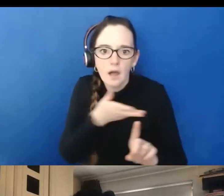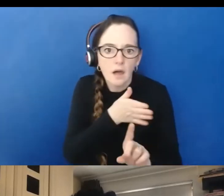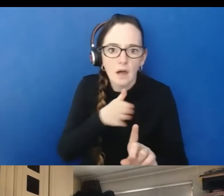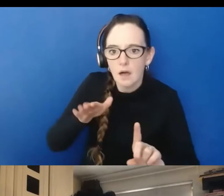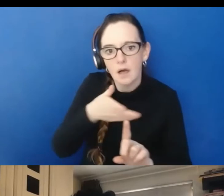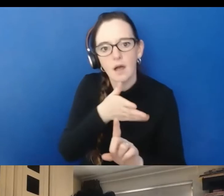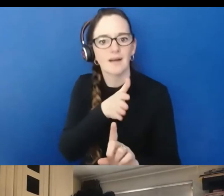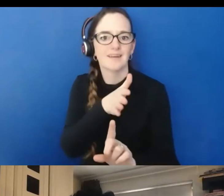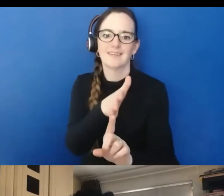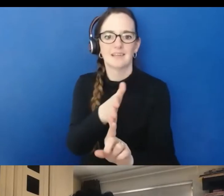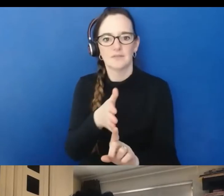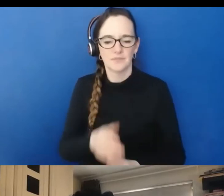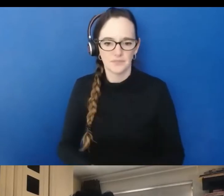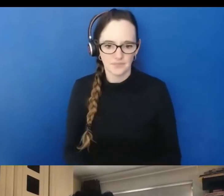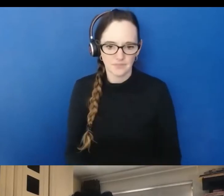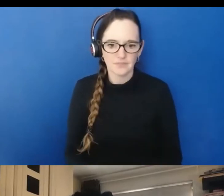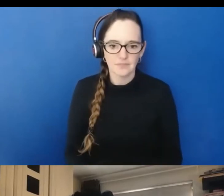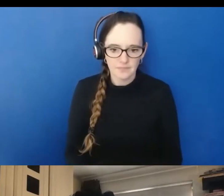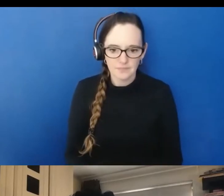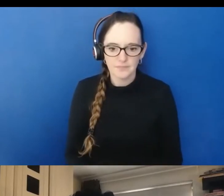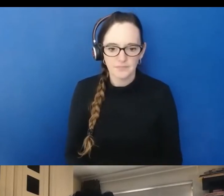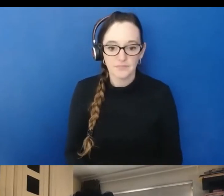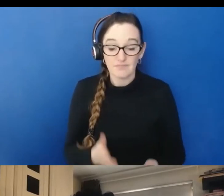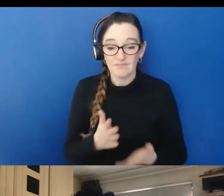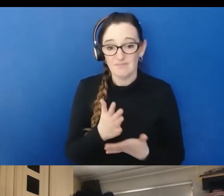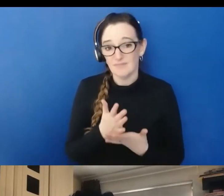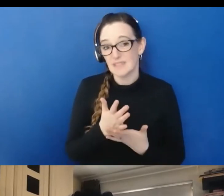of that people that can highlight or can suggest like different people.